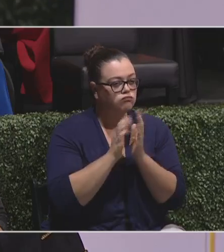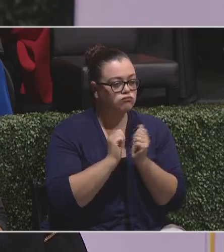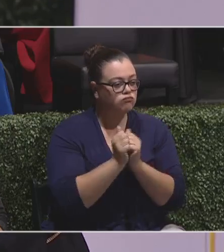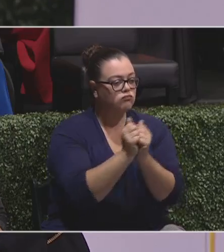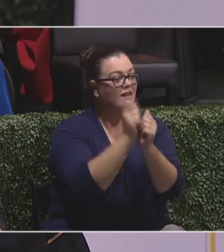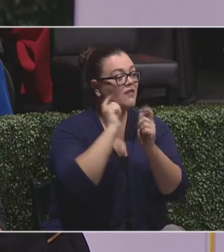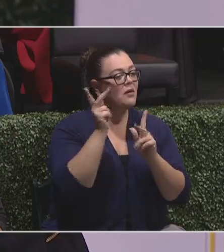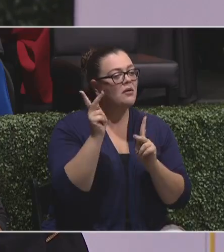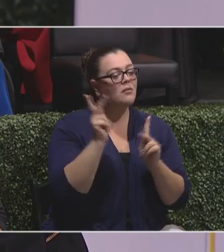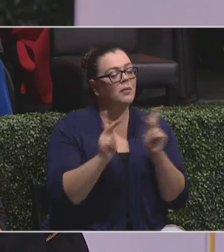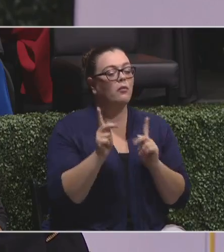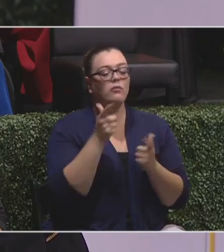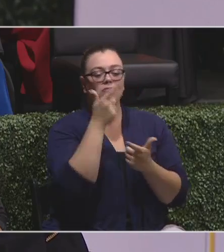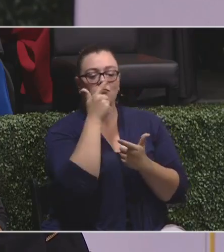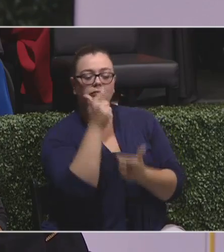DEPARTMENT OF EXPERIMENTAL THERAPEUTICS